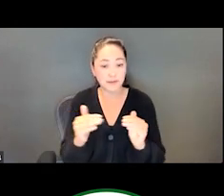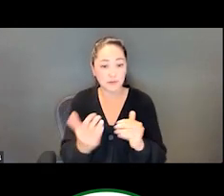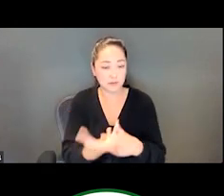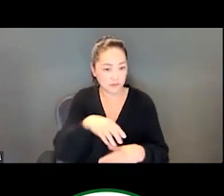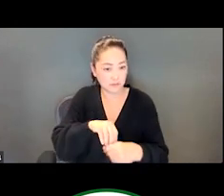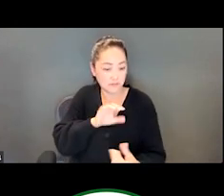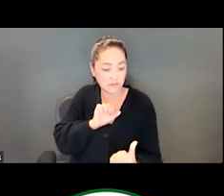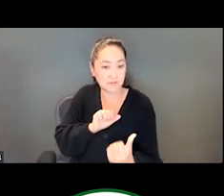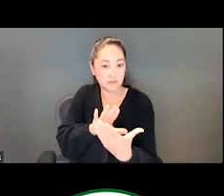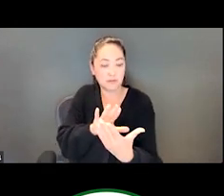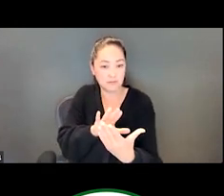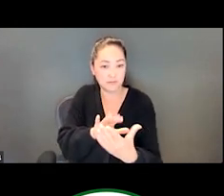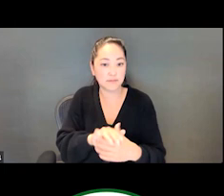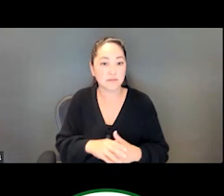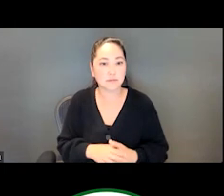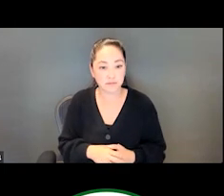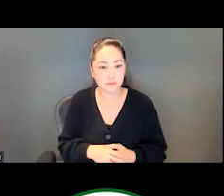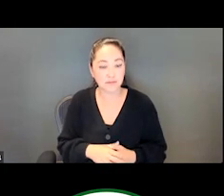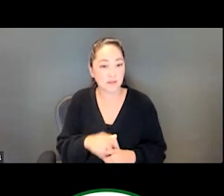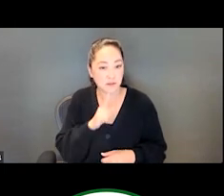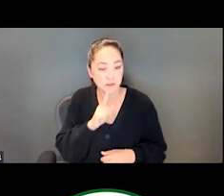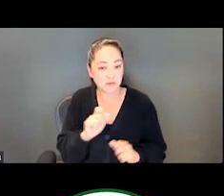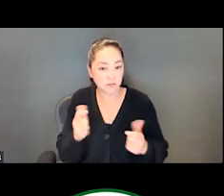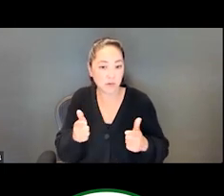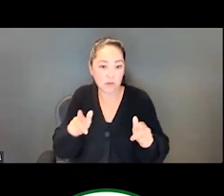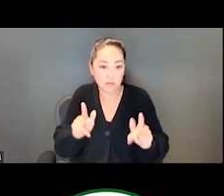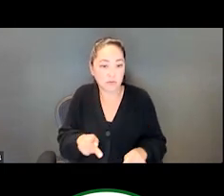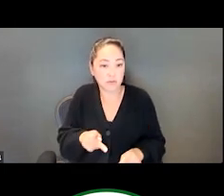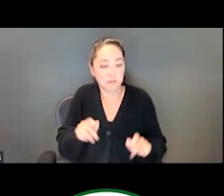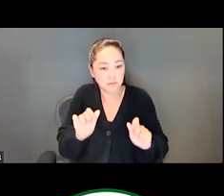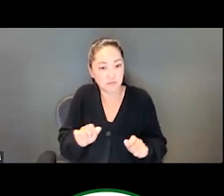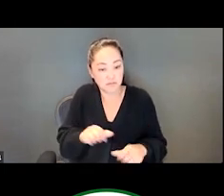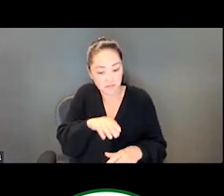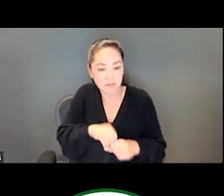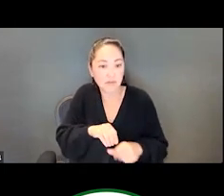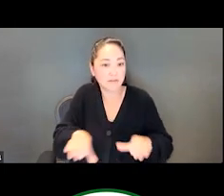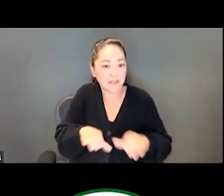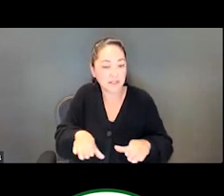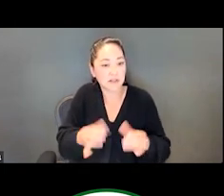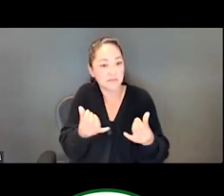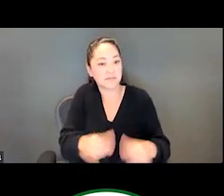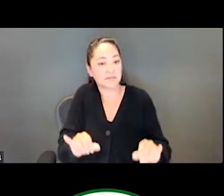Approach enables any person to perform activities in the independently and achieve equivalent results.